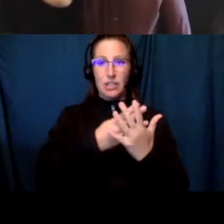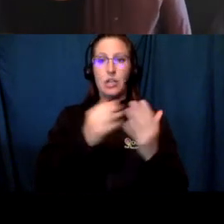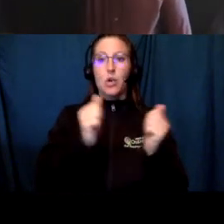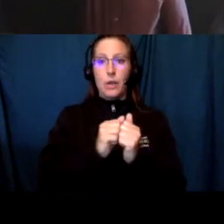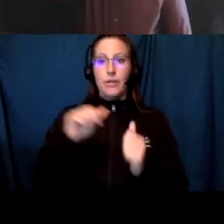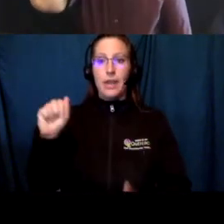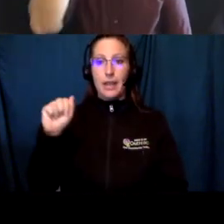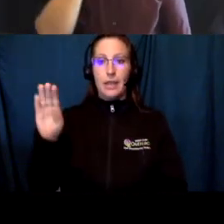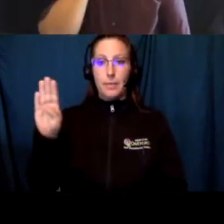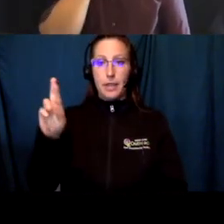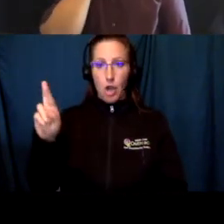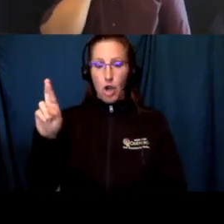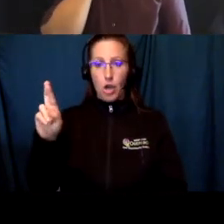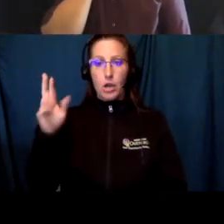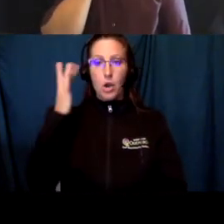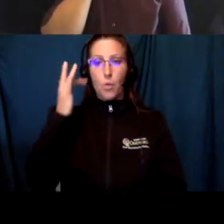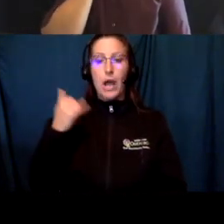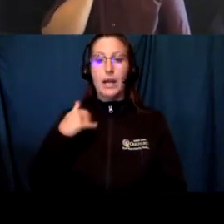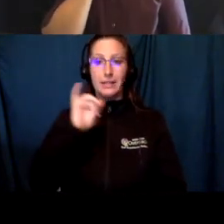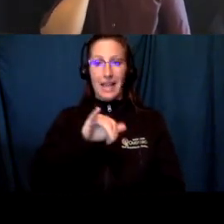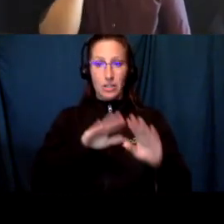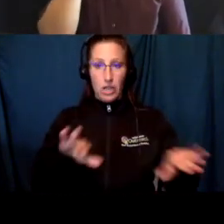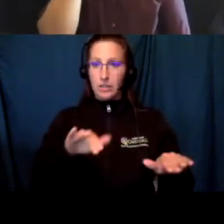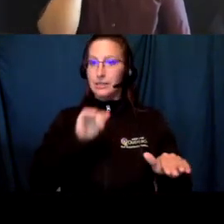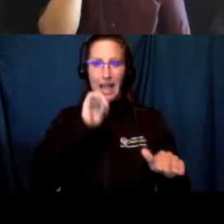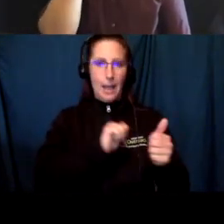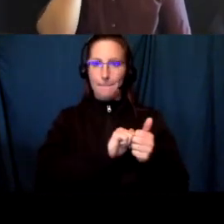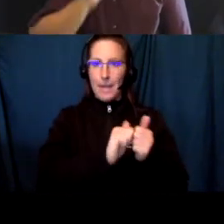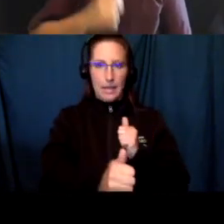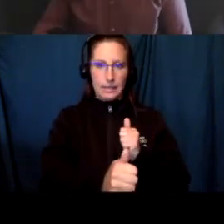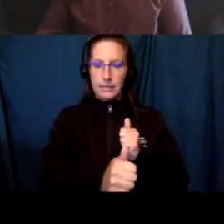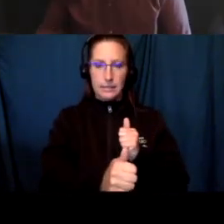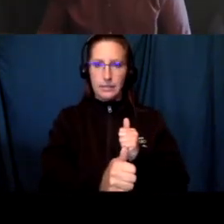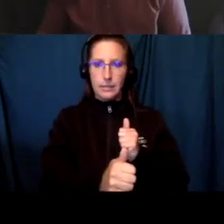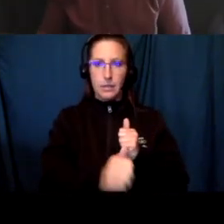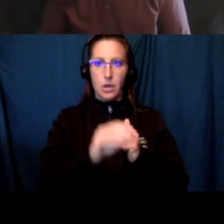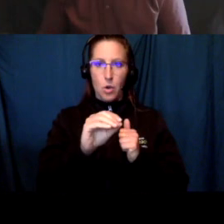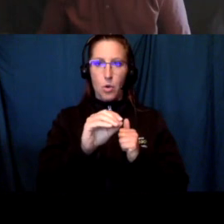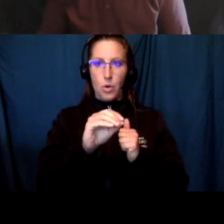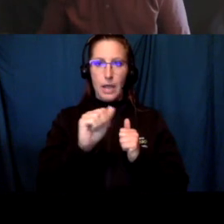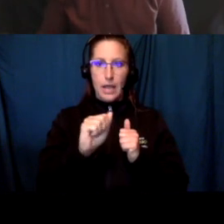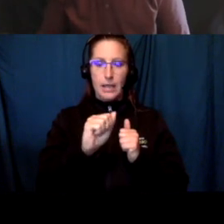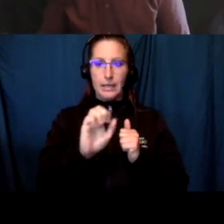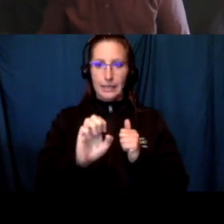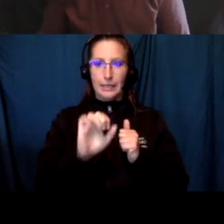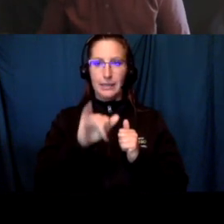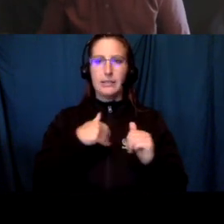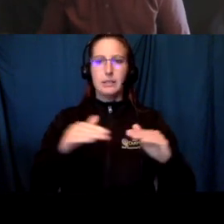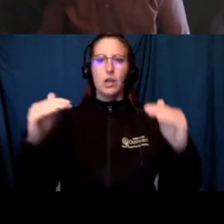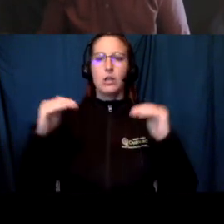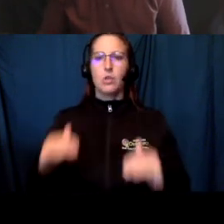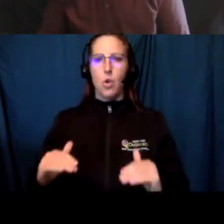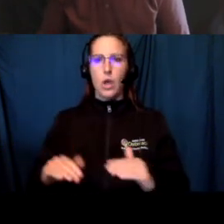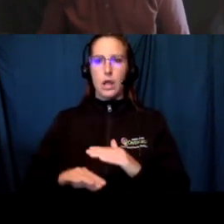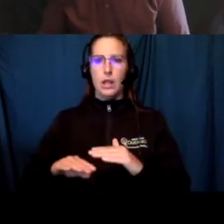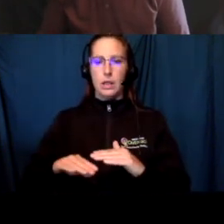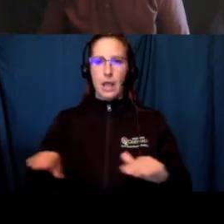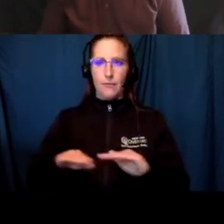to make because I... had the child has not passed an OE, which is a little lower level. So I'll be doing